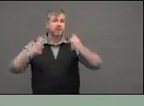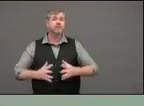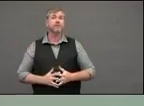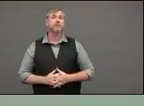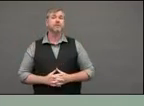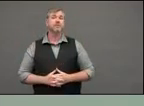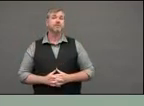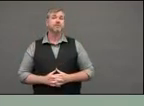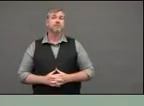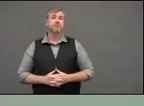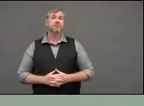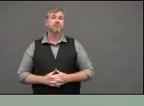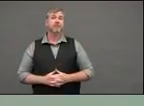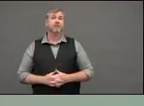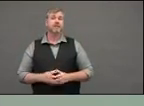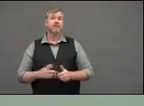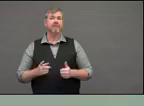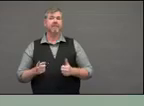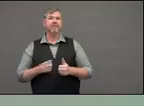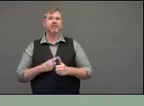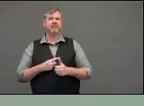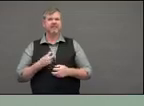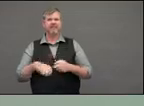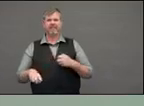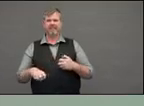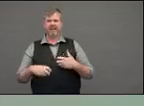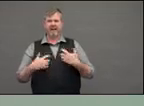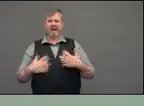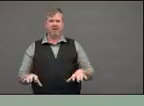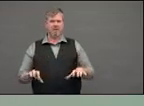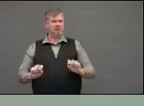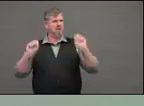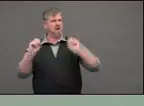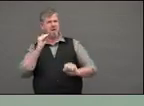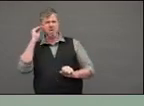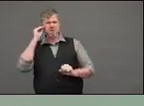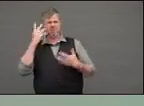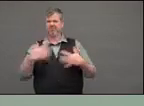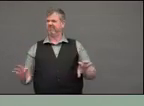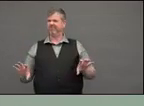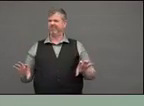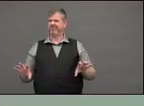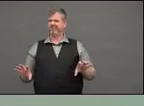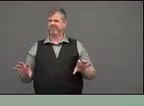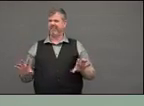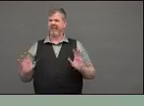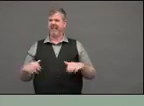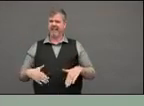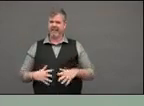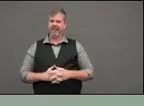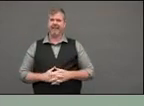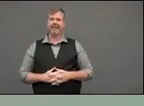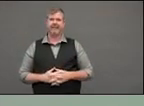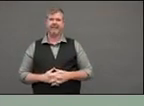because i was like i don't want to work at home i kind of you know you kind of like you're like i could stay in bed a little bit longer so i kind of had to